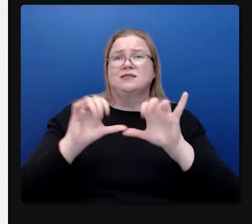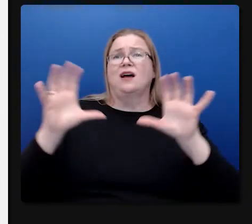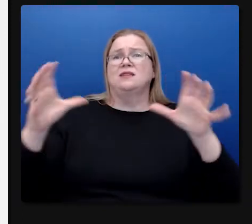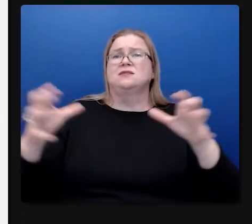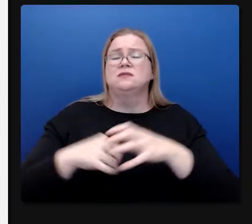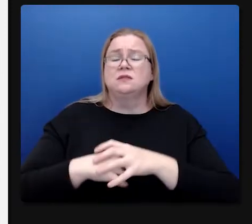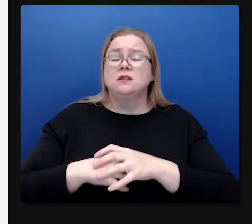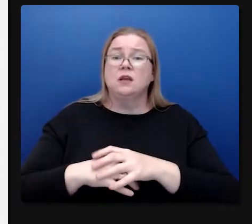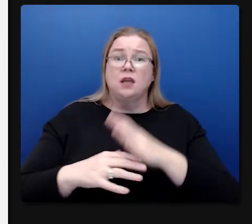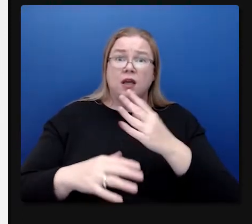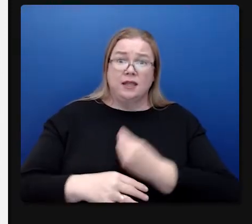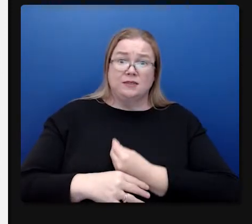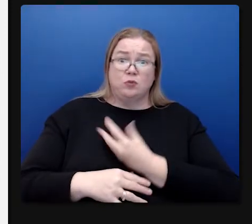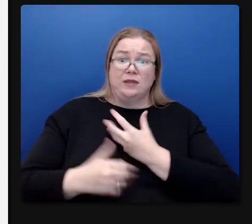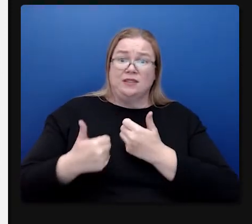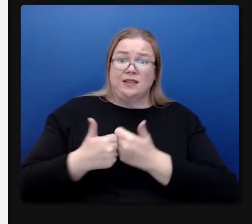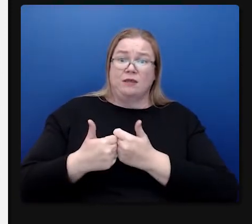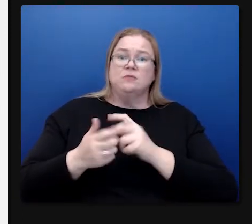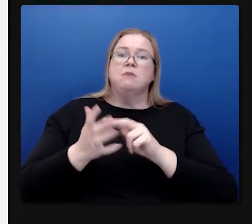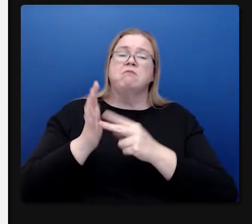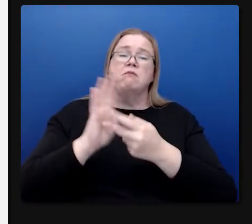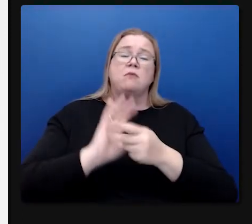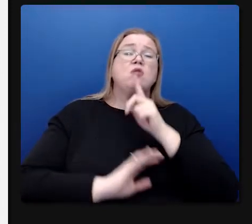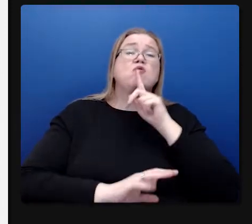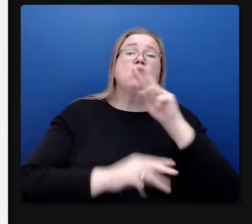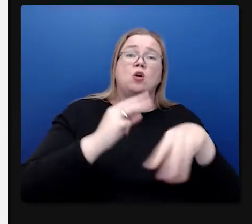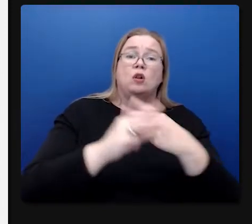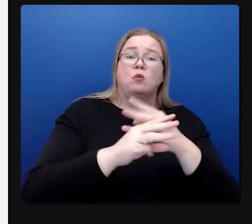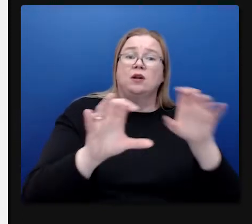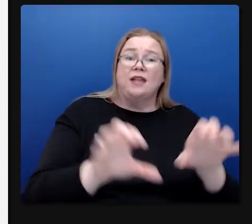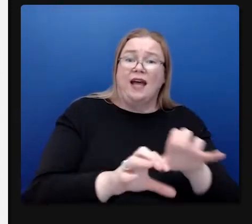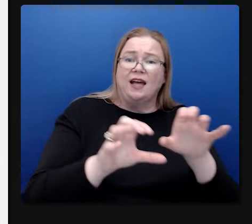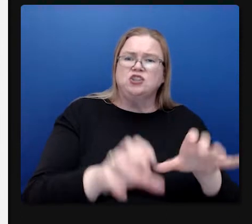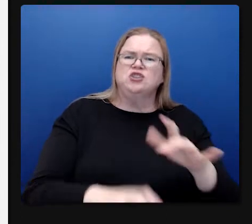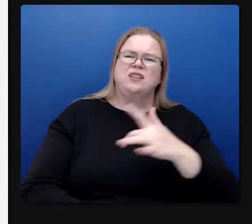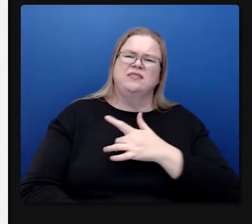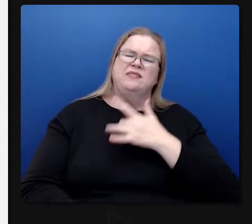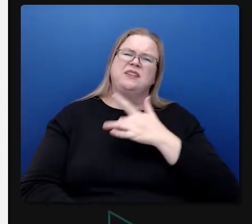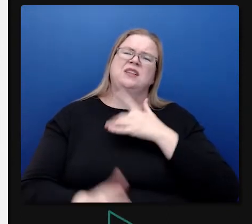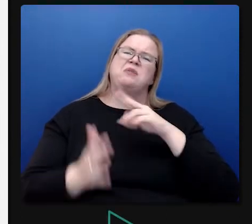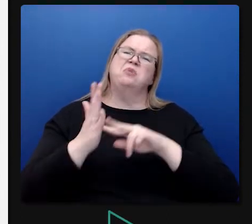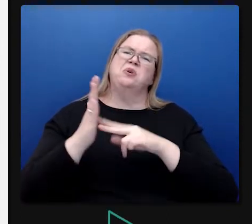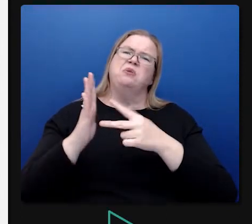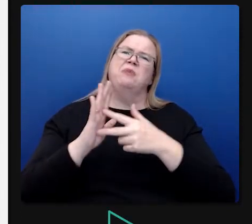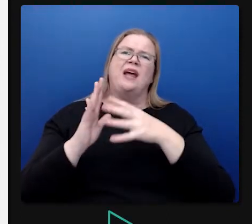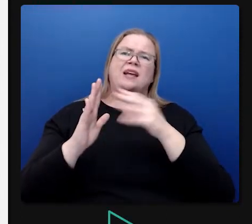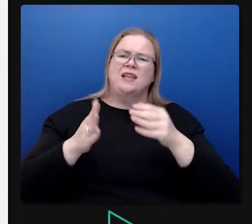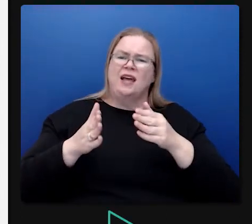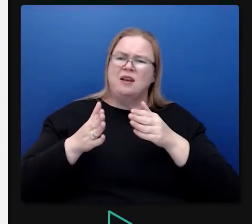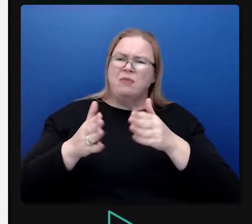Inspiration in games can translate to real world action. There's a sense of purpose and path forward